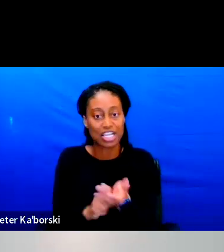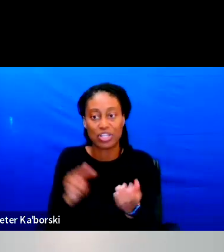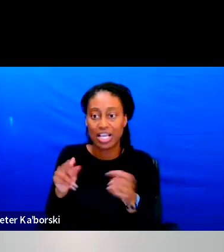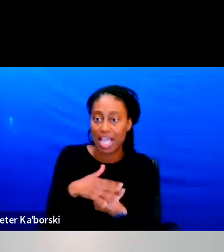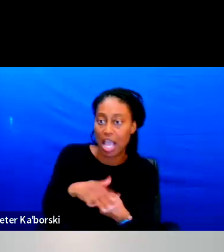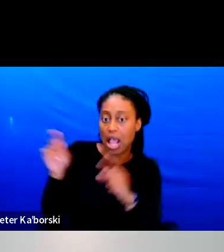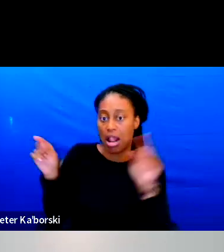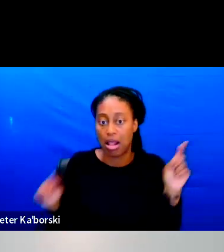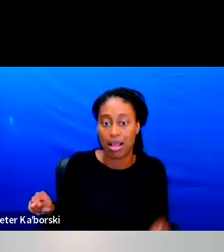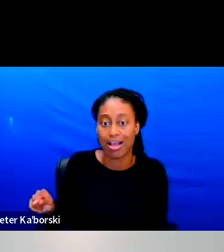Selina Butcher: This is annoying.